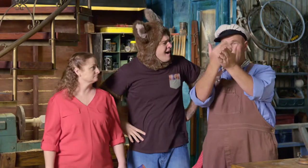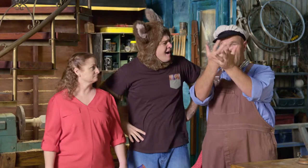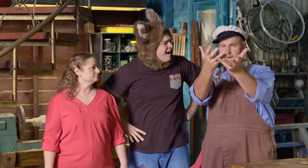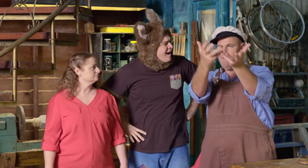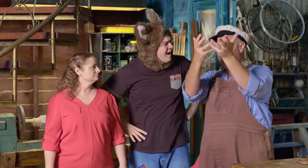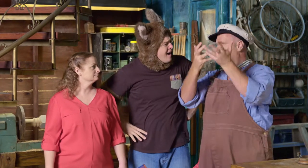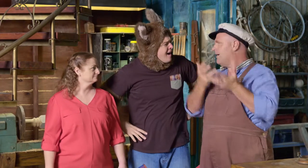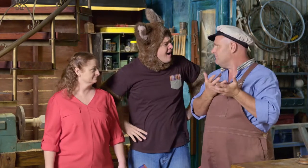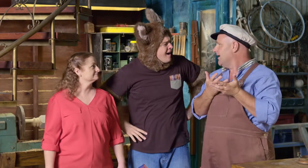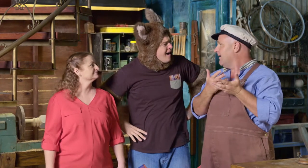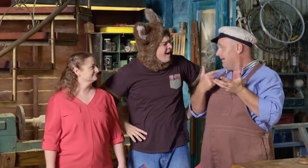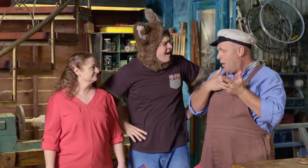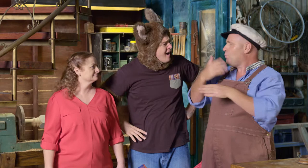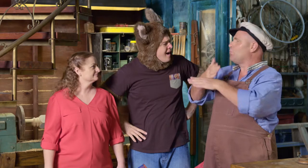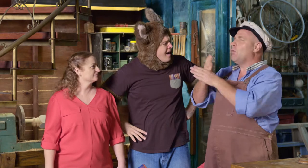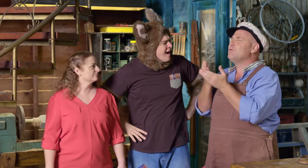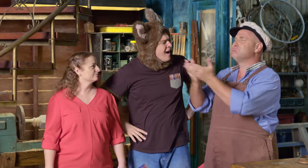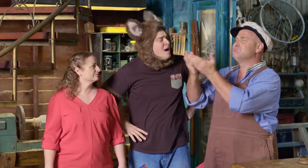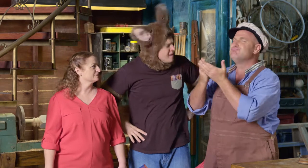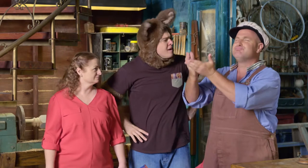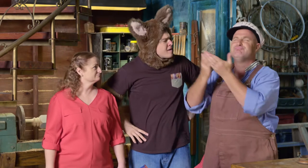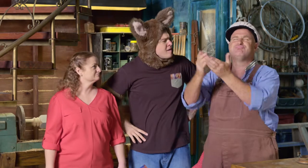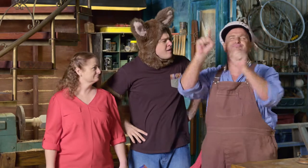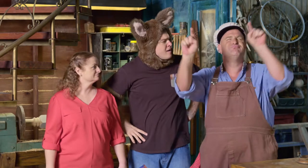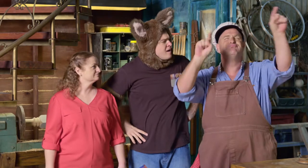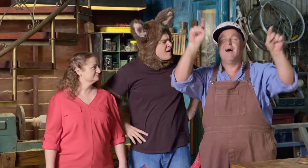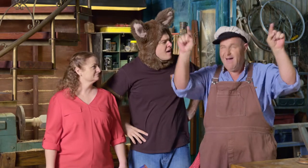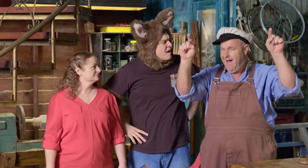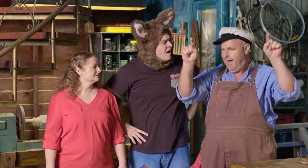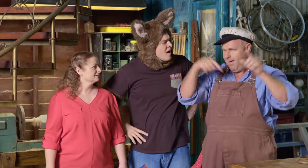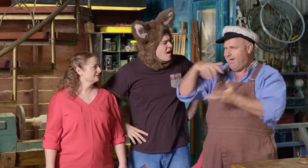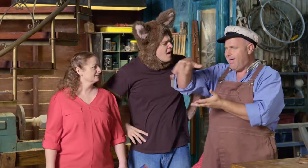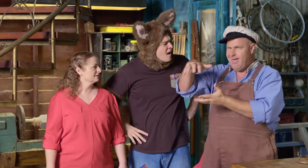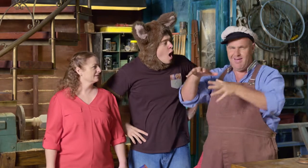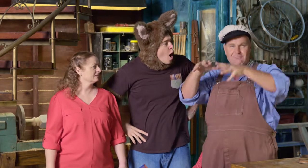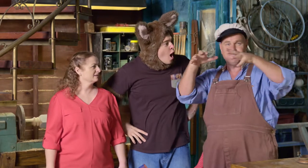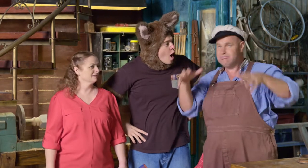I inherited a lot from my father and then, as I worked on boats, travelling around the world,